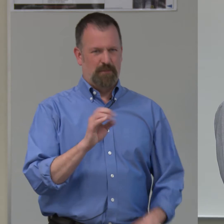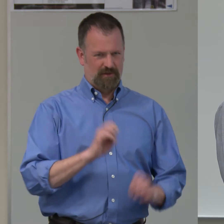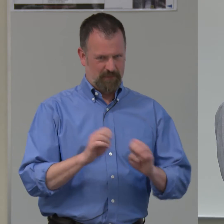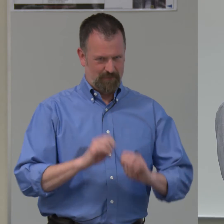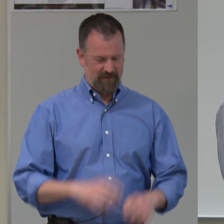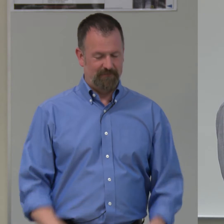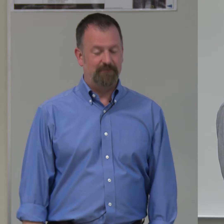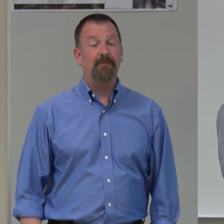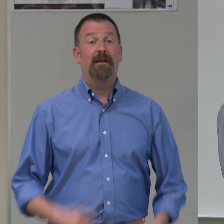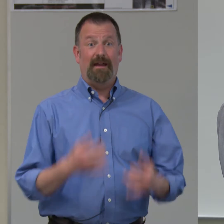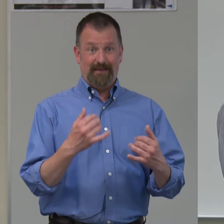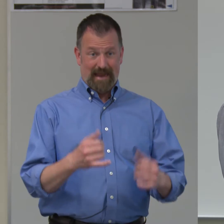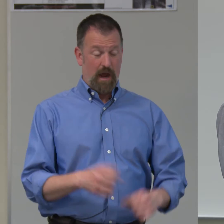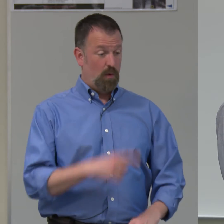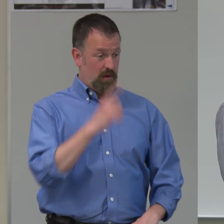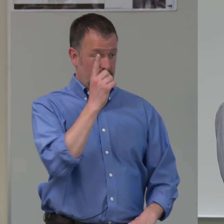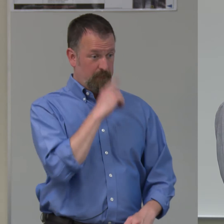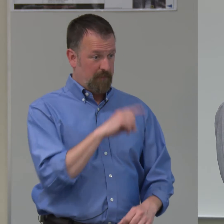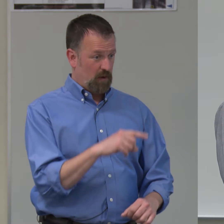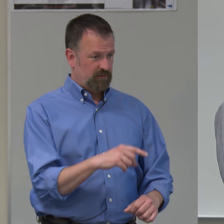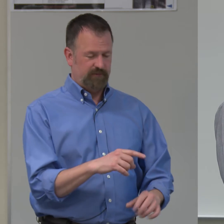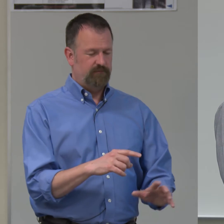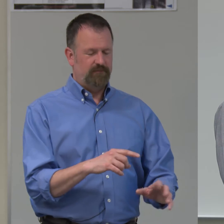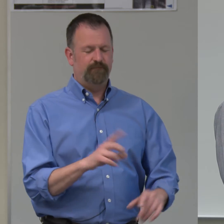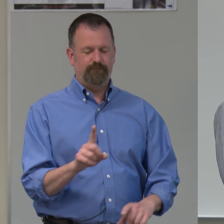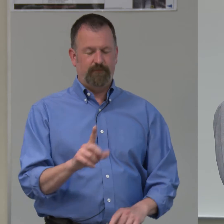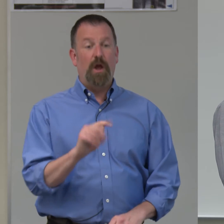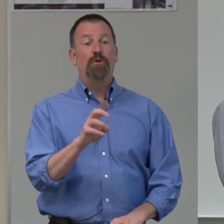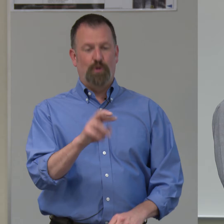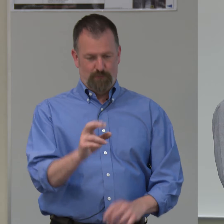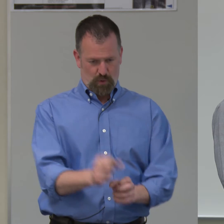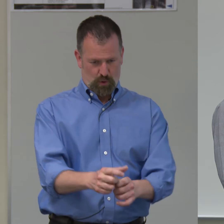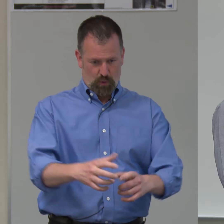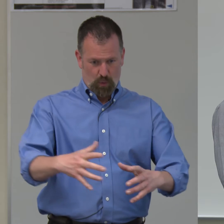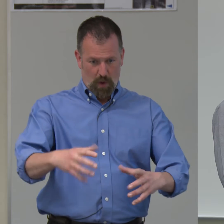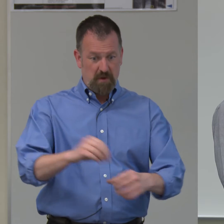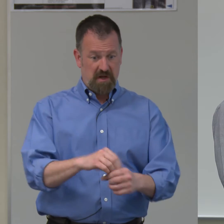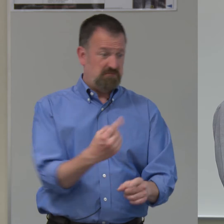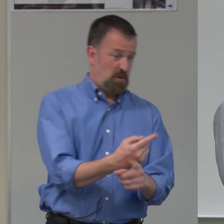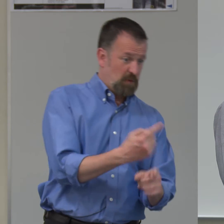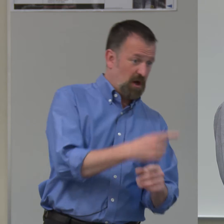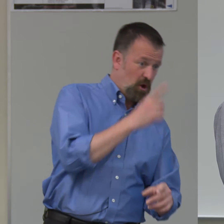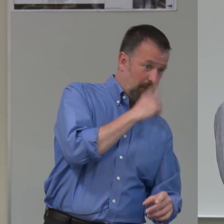except now we grow these mice either in just-- or grow the tumors in regular mice